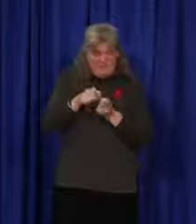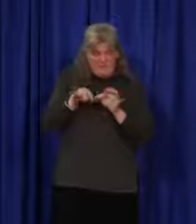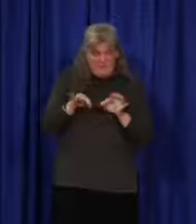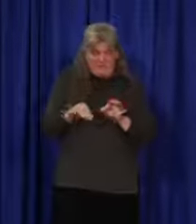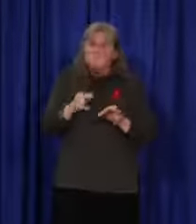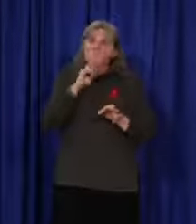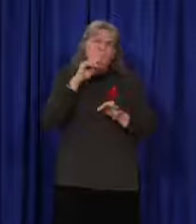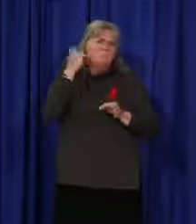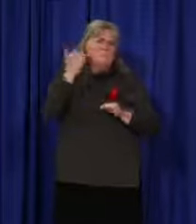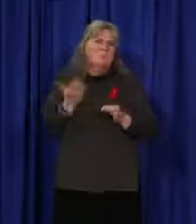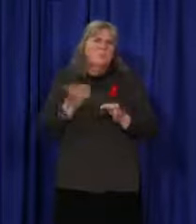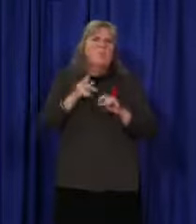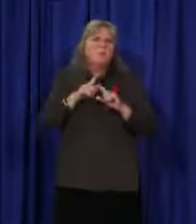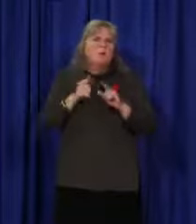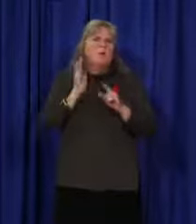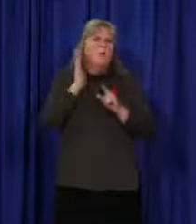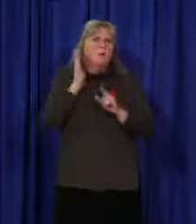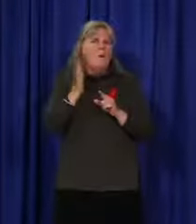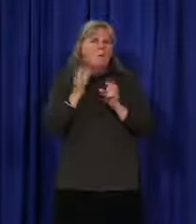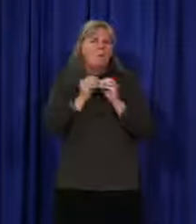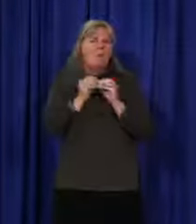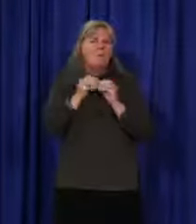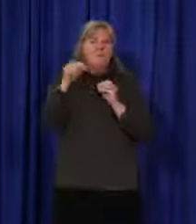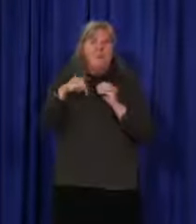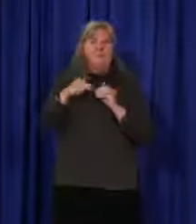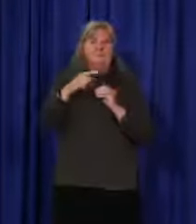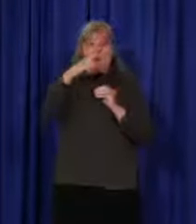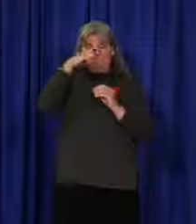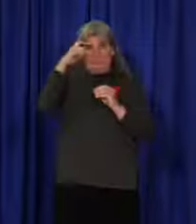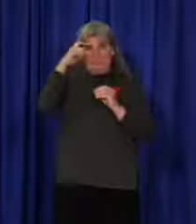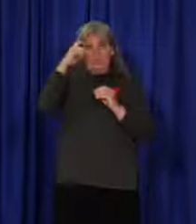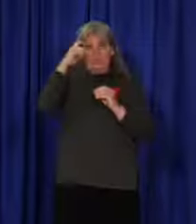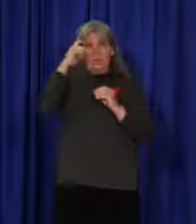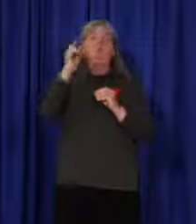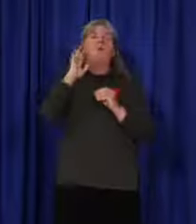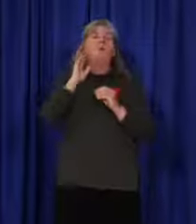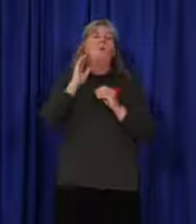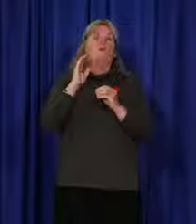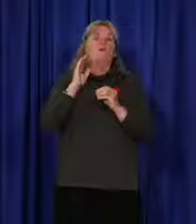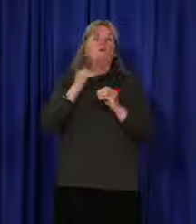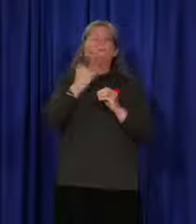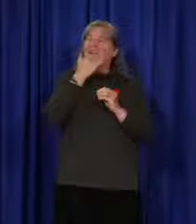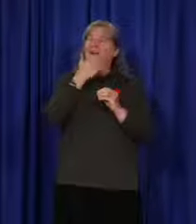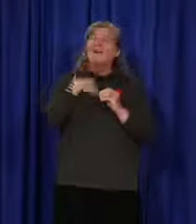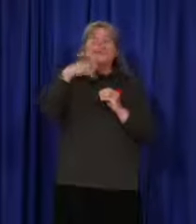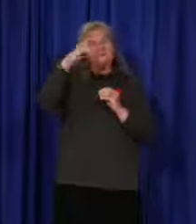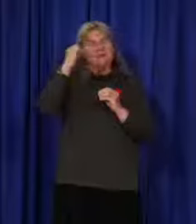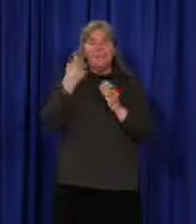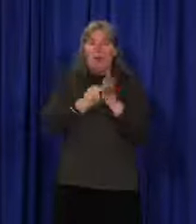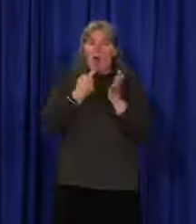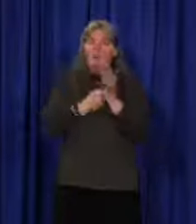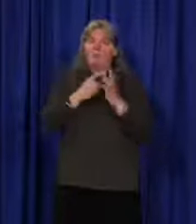the interior. This does mean a higher risk. And it has meant more people